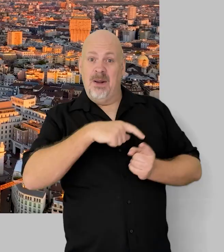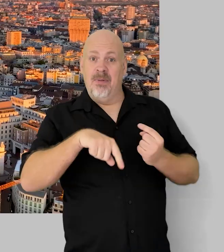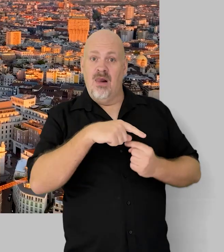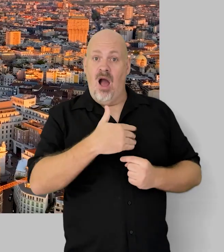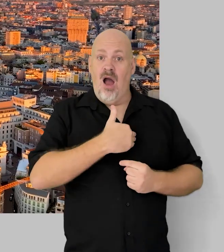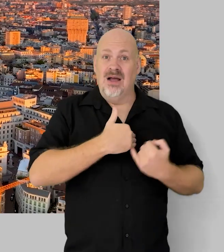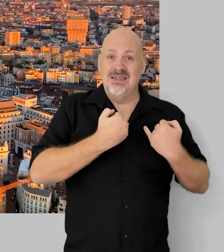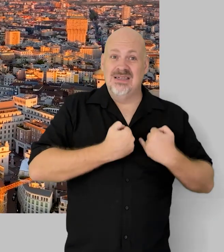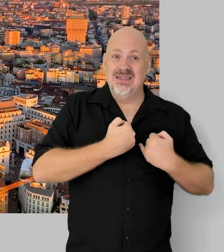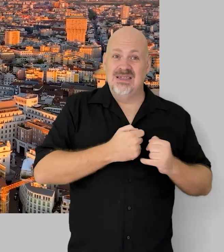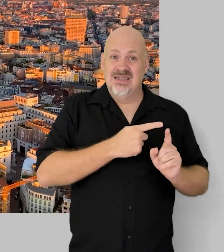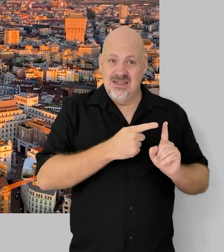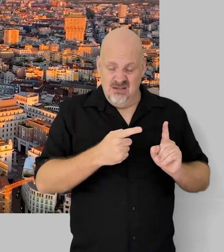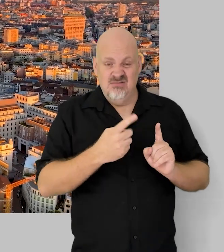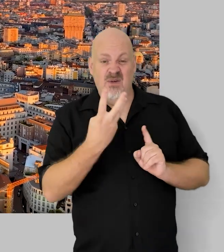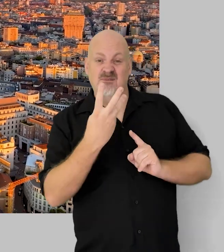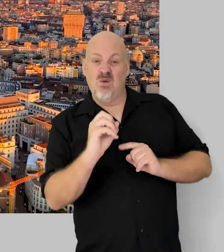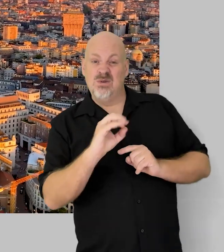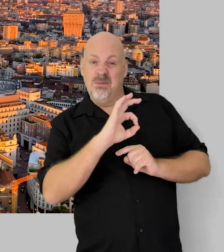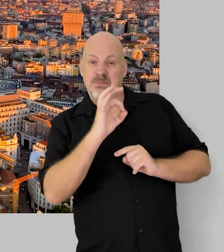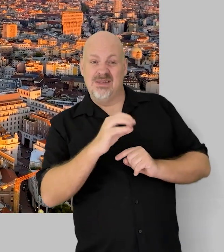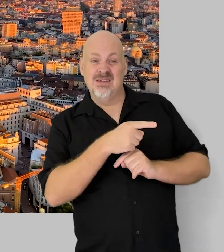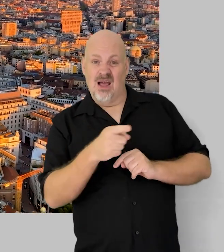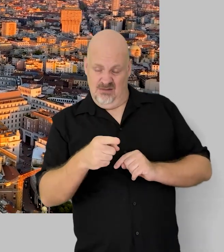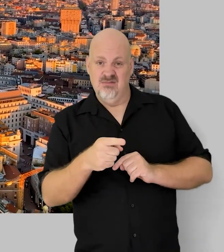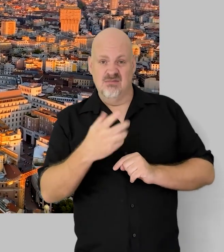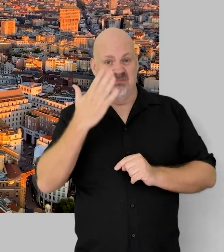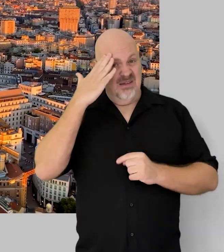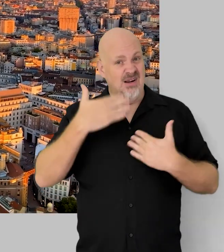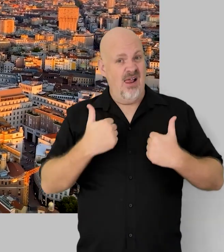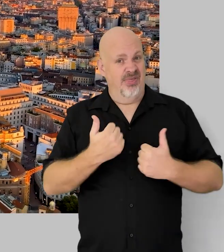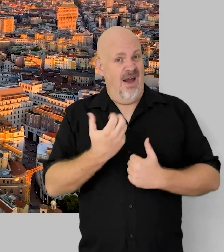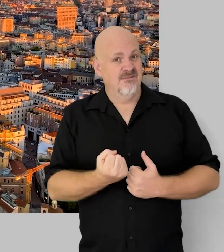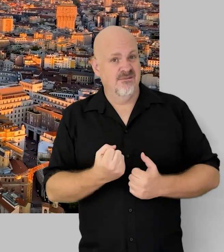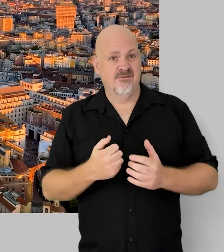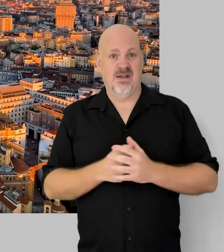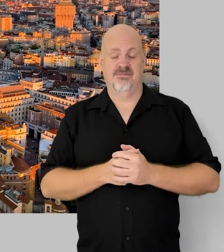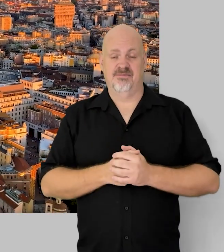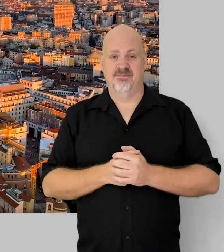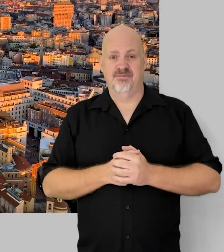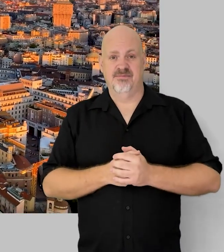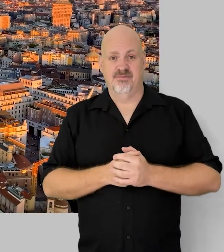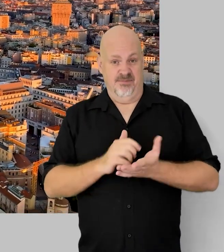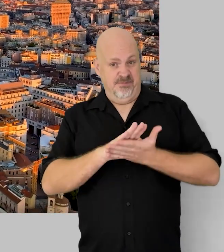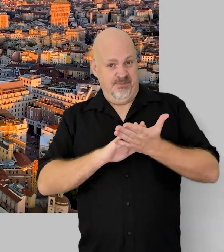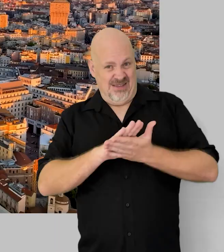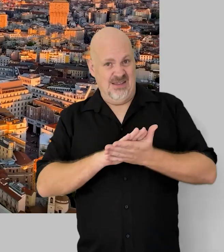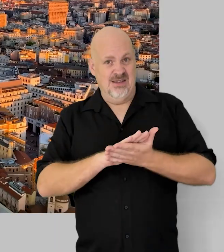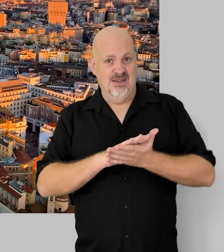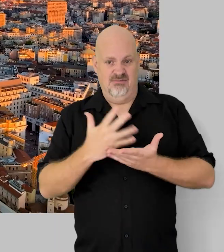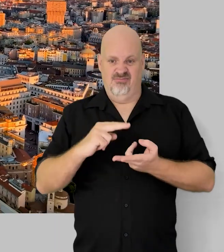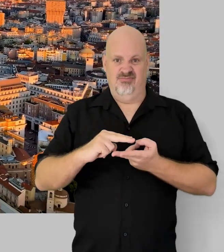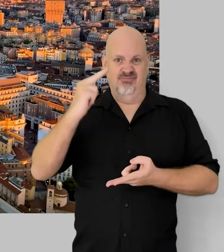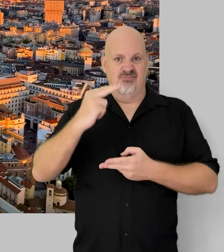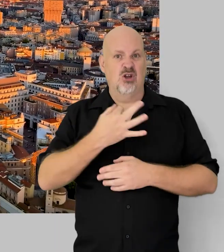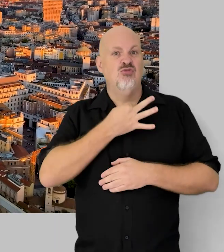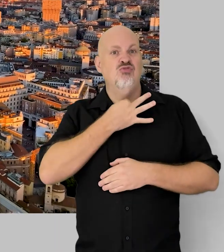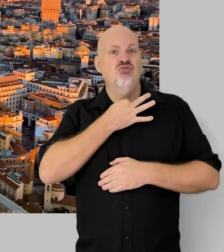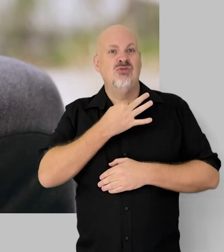across Europe. Mental disorders are common in the general population,